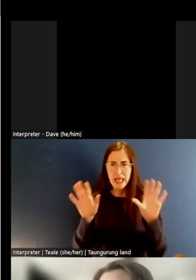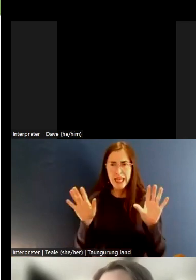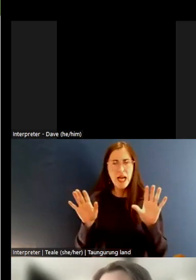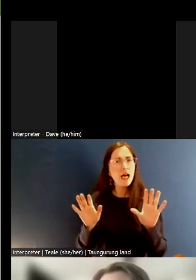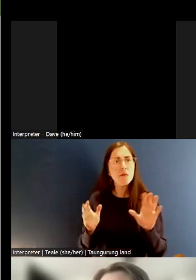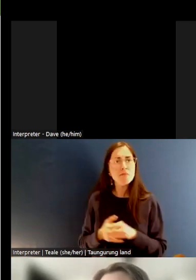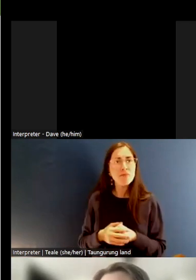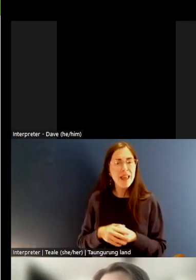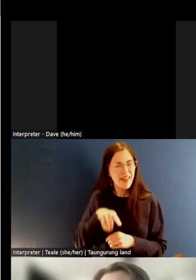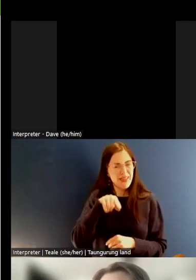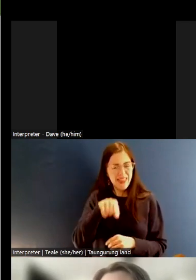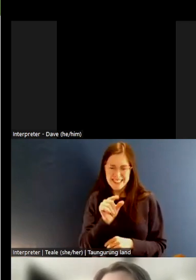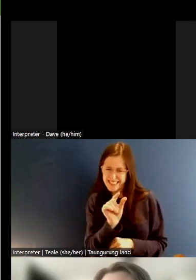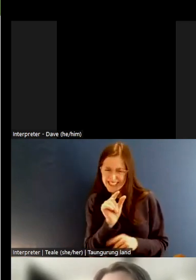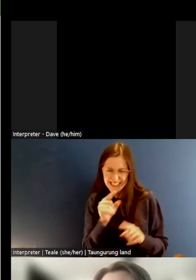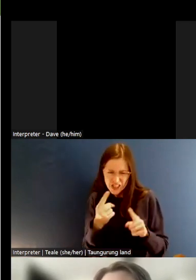it doesn't seem like it would have a big impact.